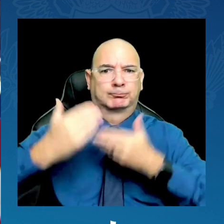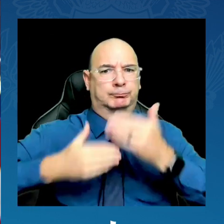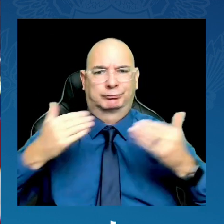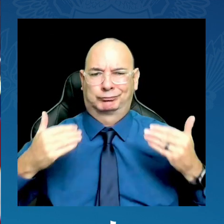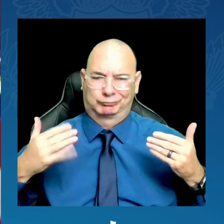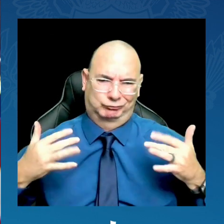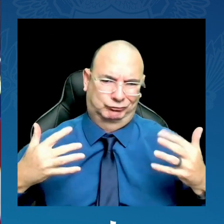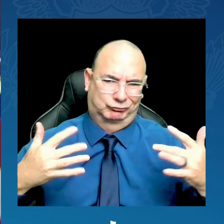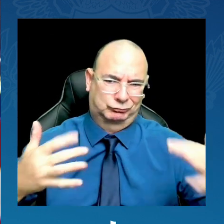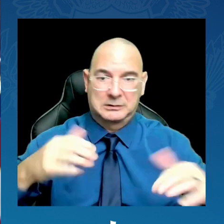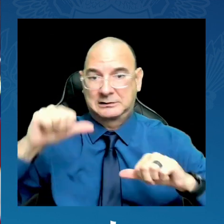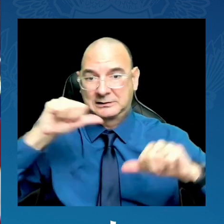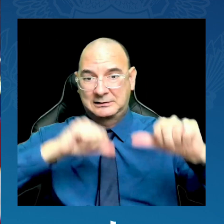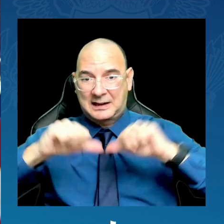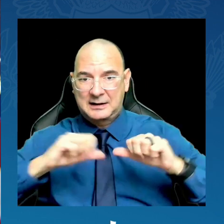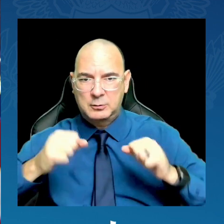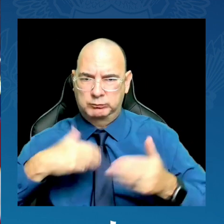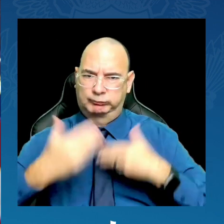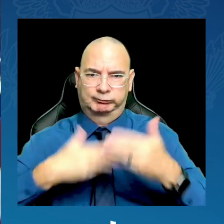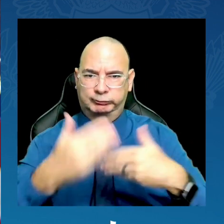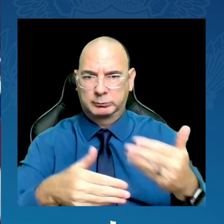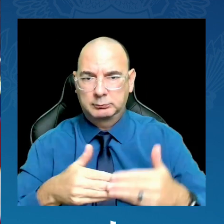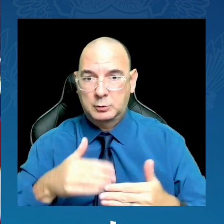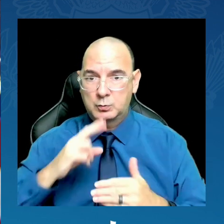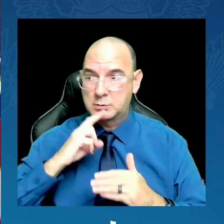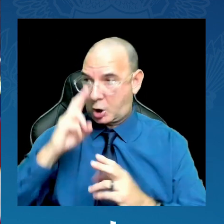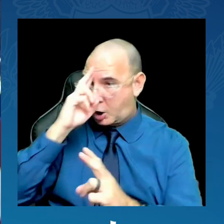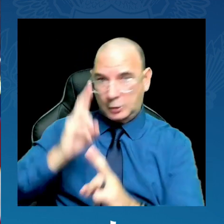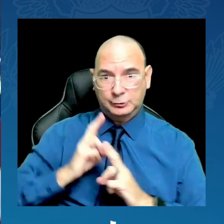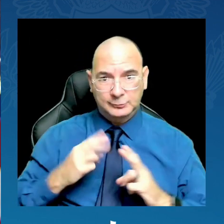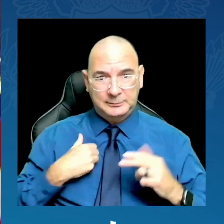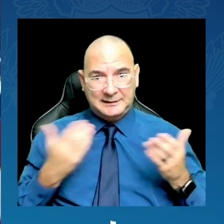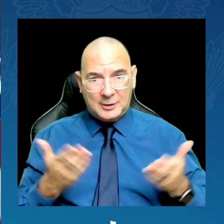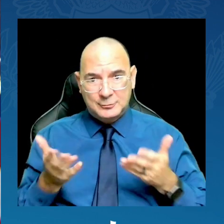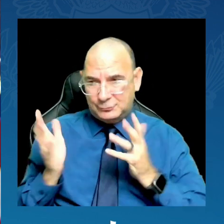I was honored to speak with three of them this morning from here, of course.